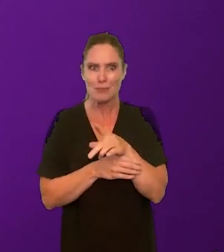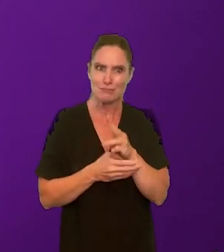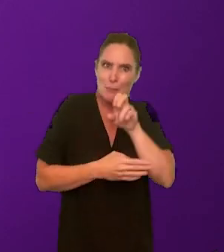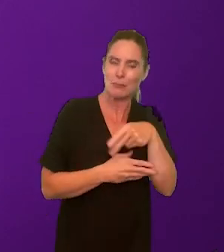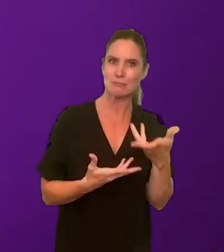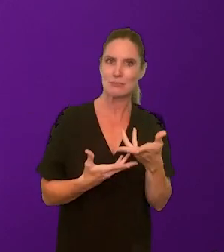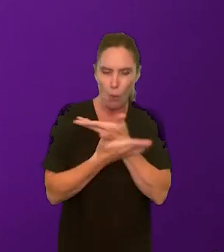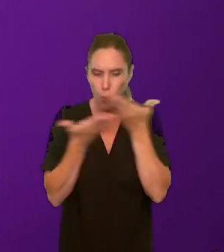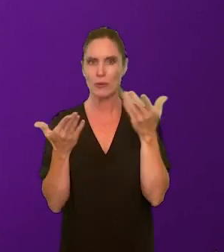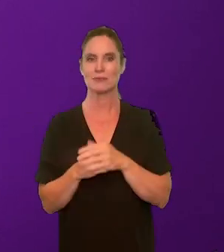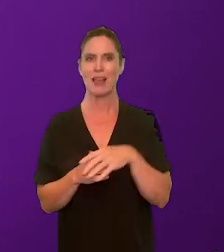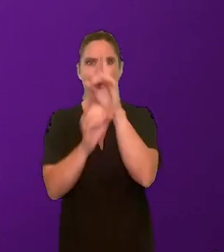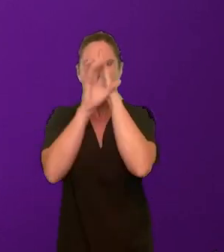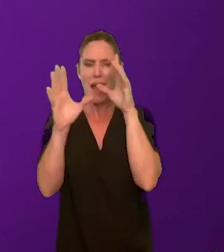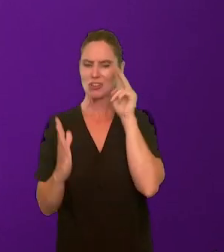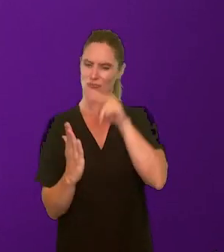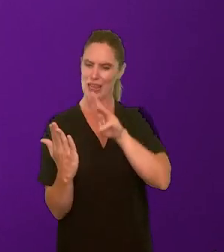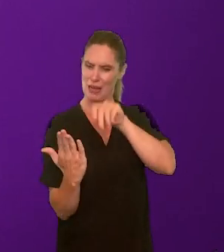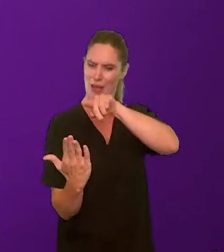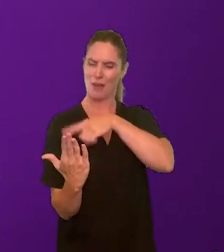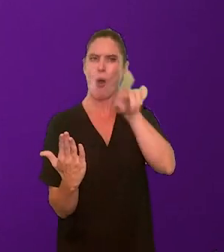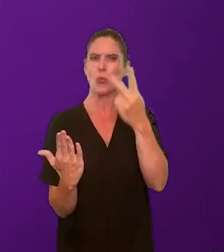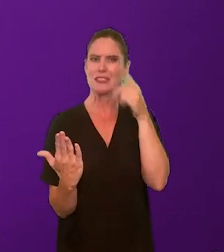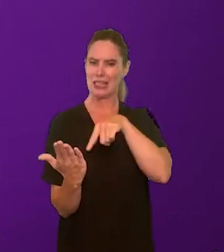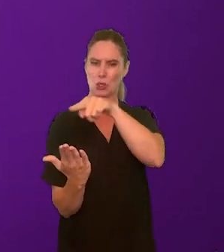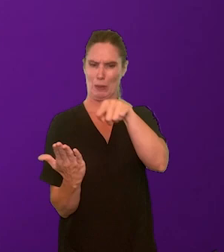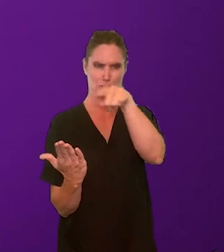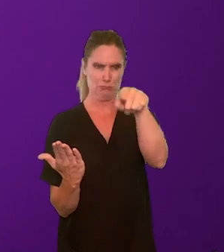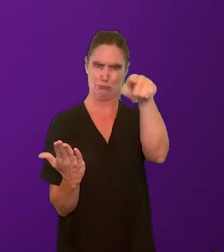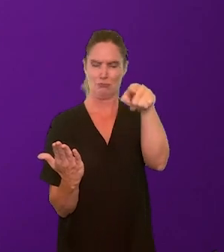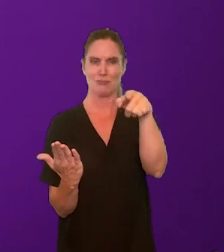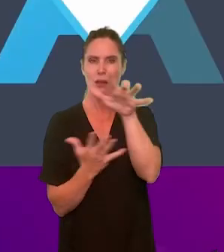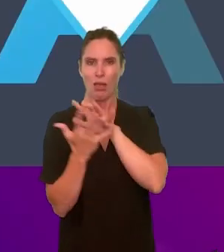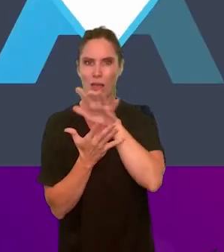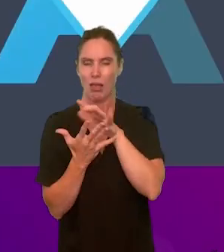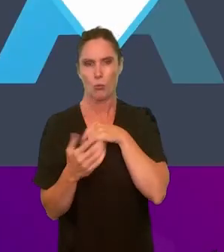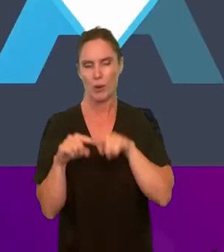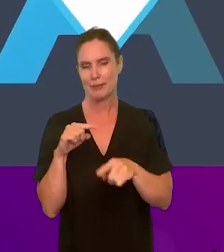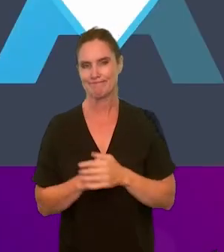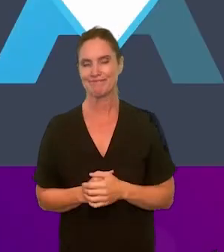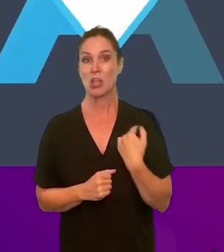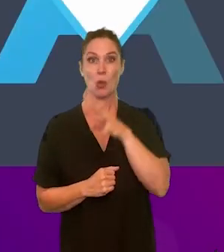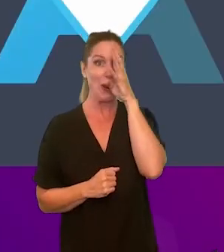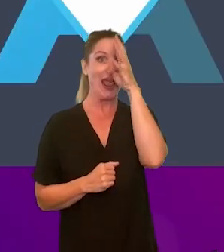and only seeing turn-by-turn directions? We couldn't. So we created Audiom, the world's most inclusive